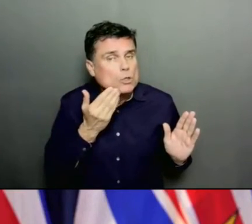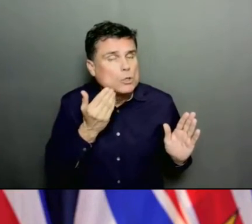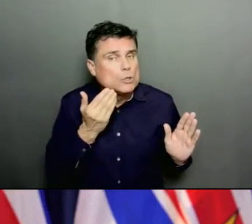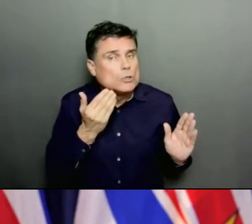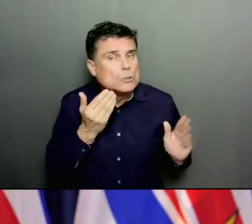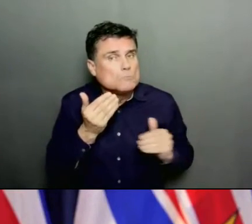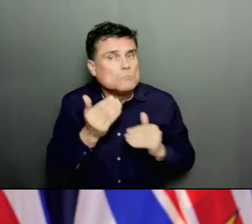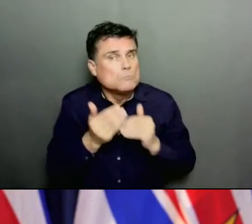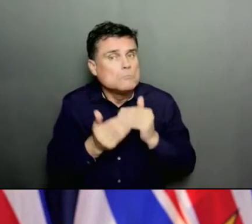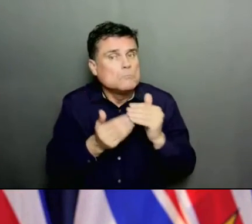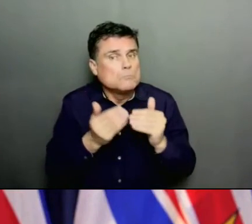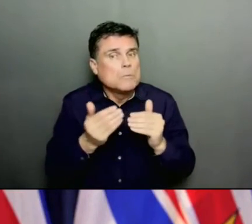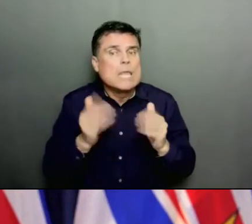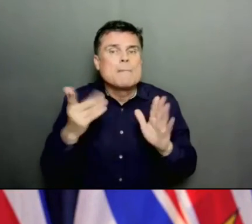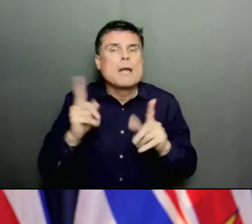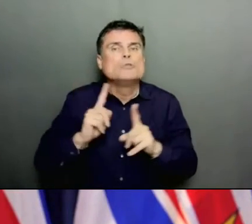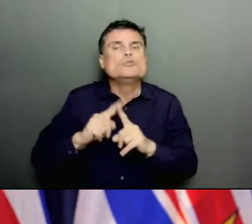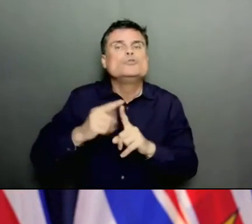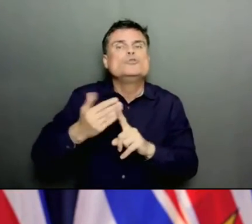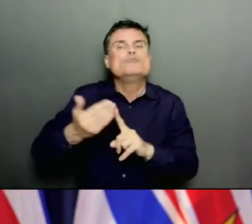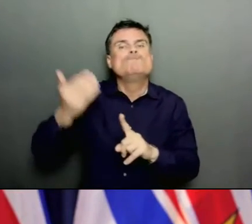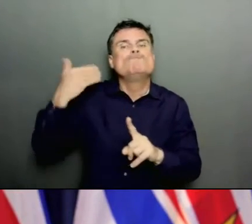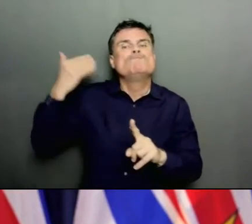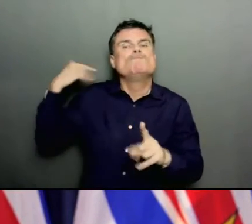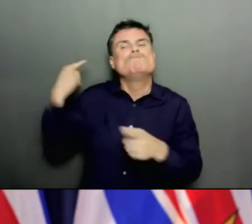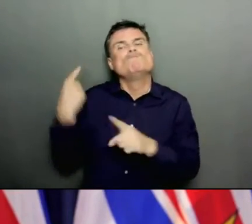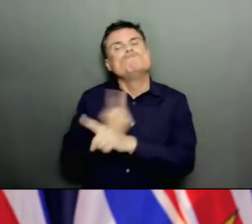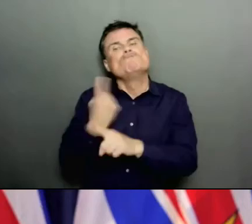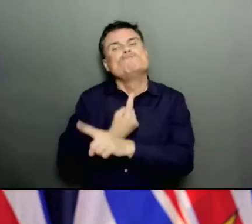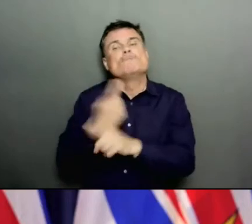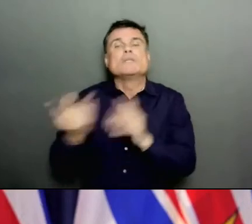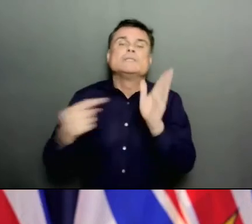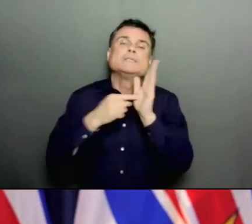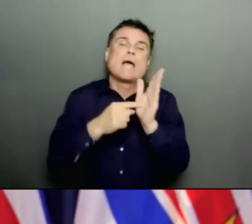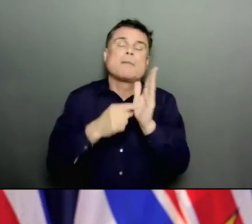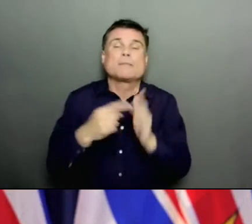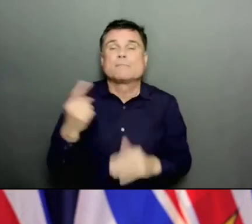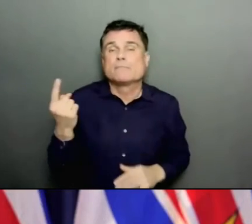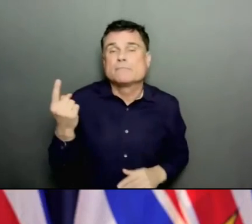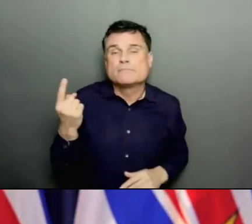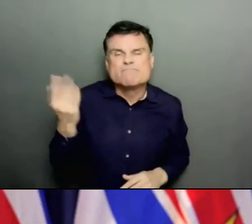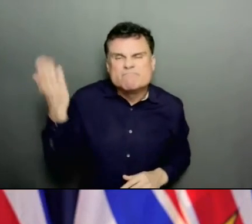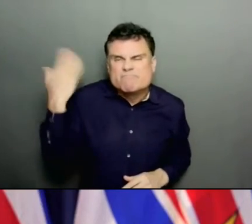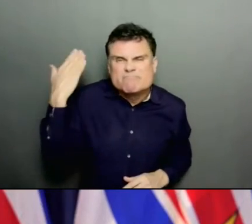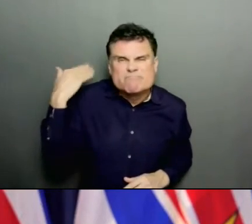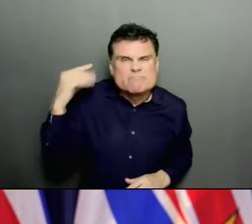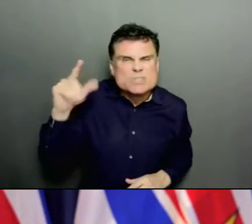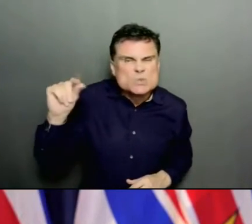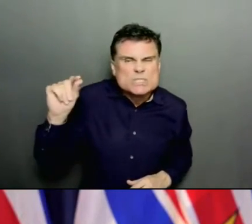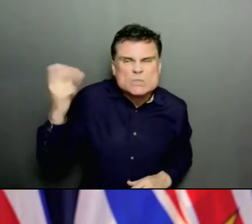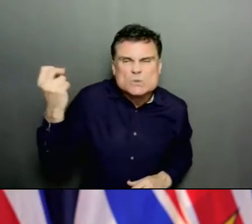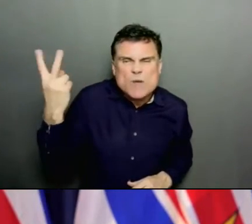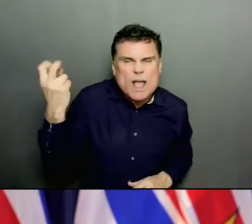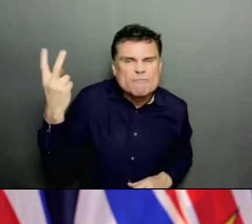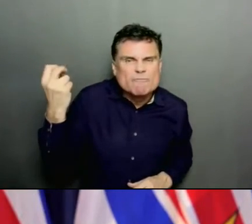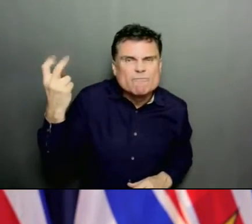occupancy was 103.5 per cent. So we've obviously organized our hospitals in a